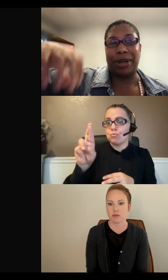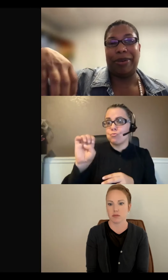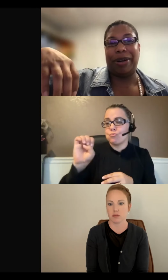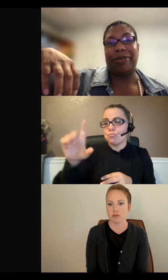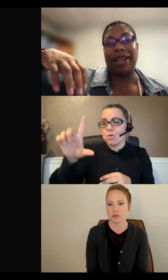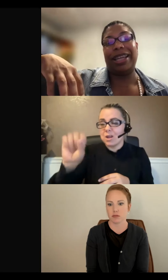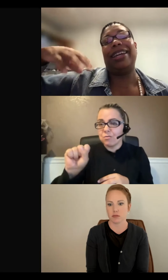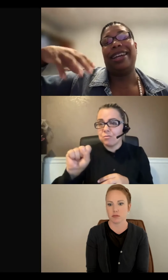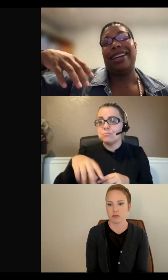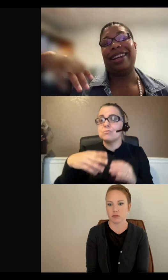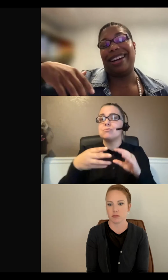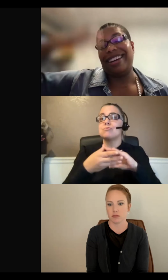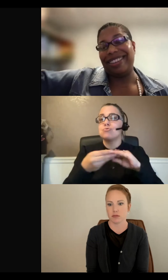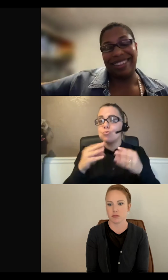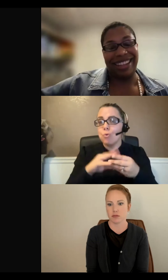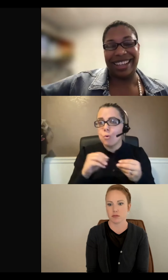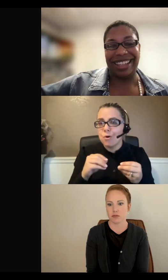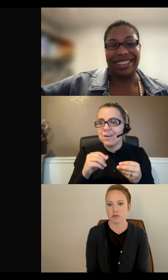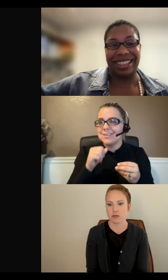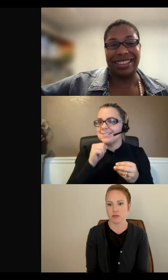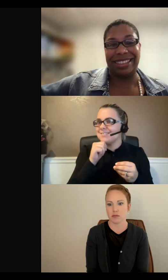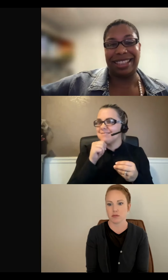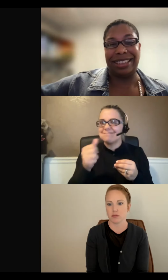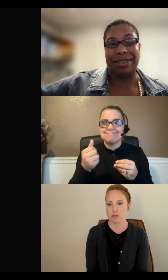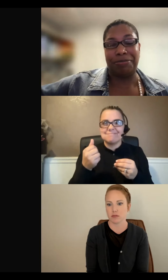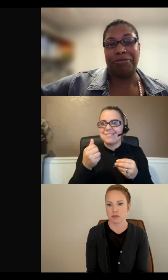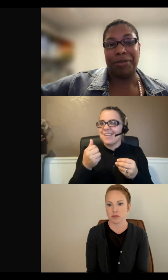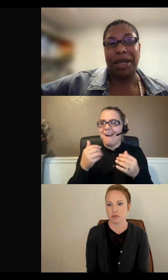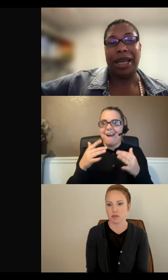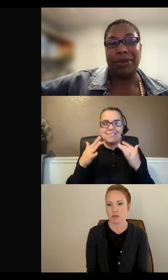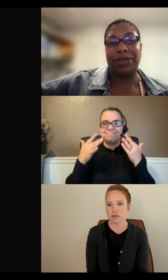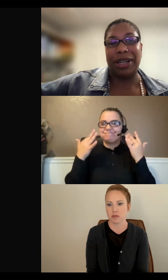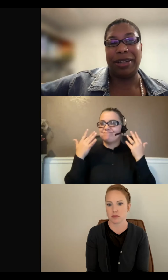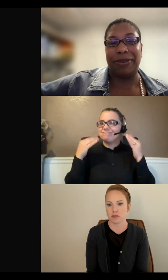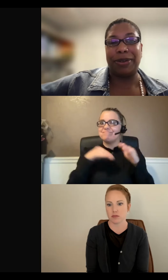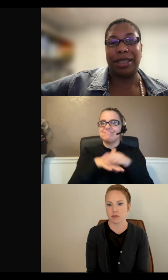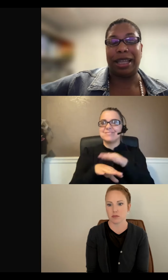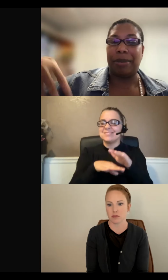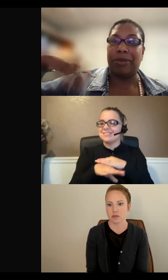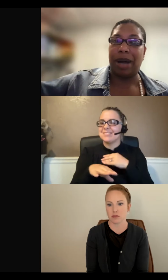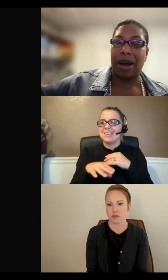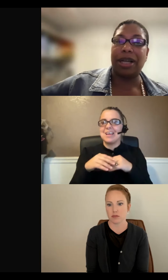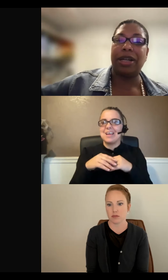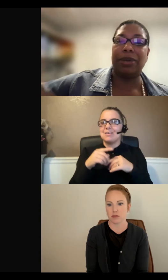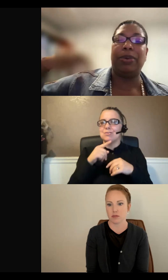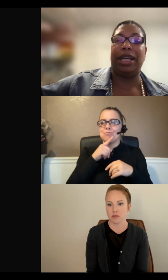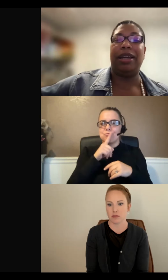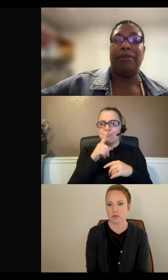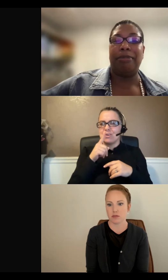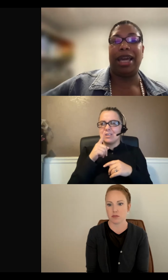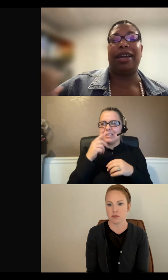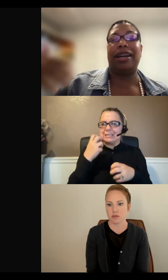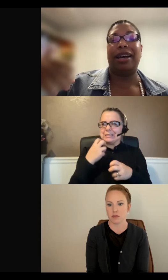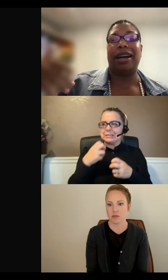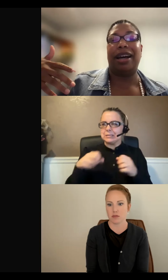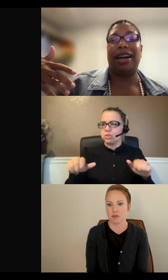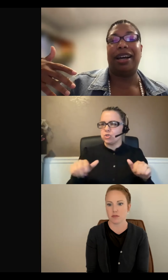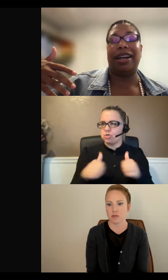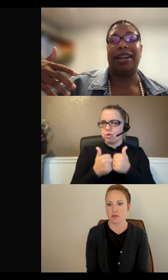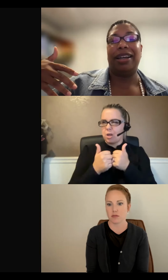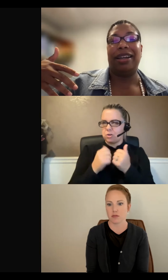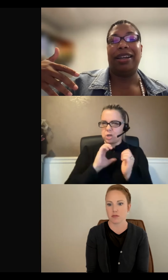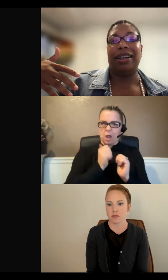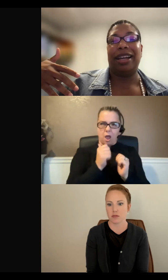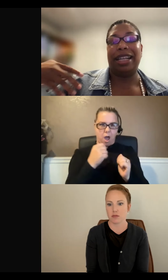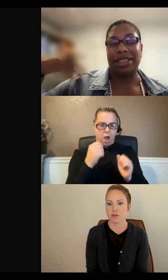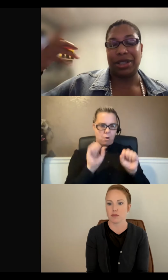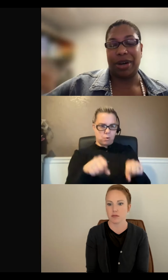screenreader friendly, it was very difficult to think about how could we make an Instagram